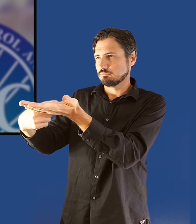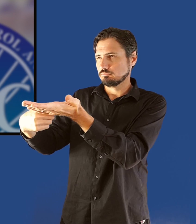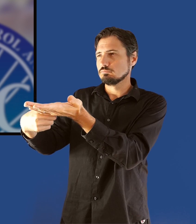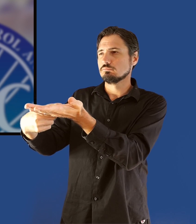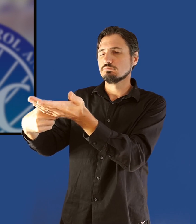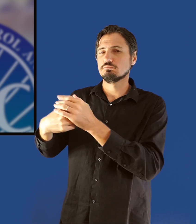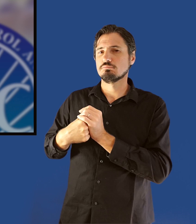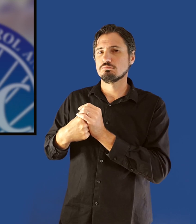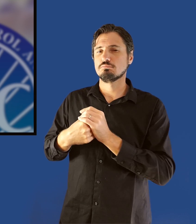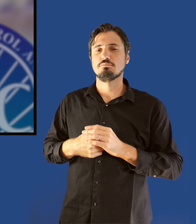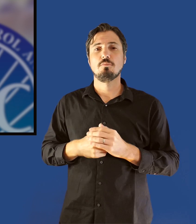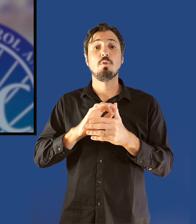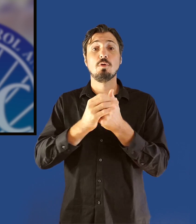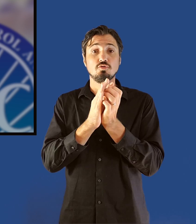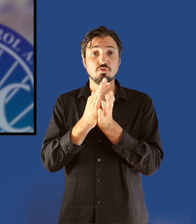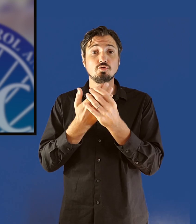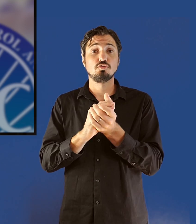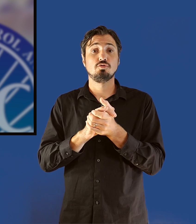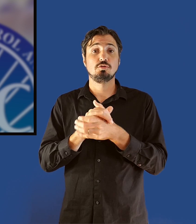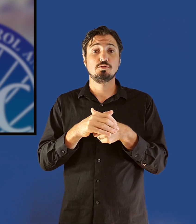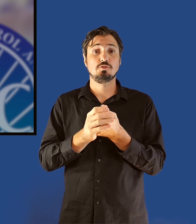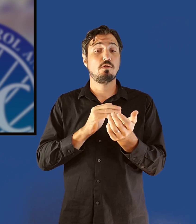Wash your hands frequently and clean surfaces often.